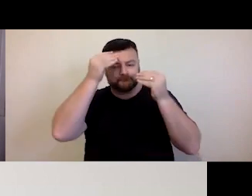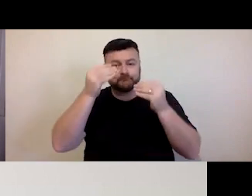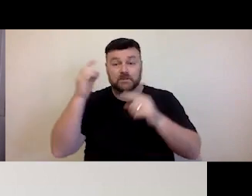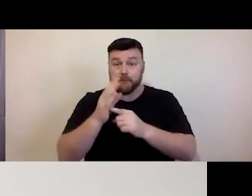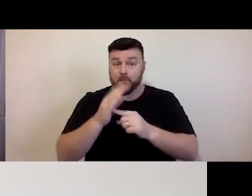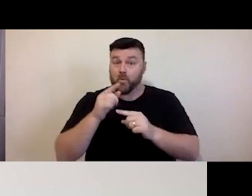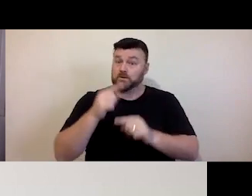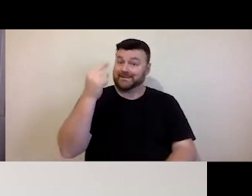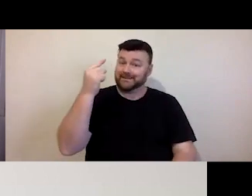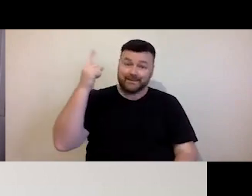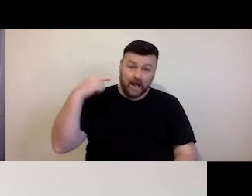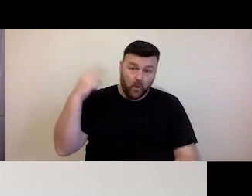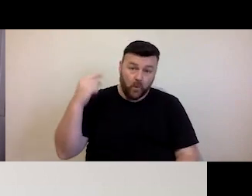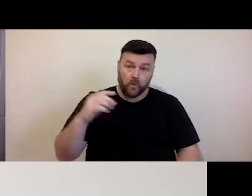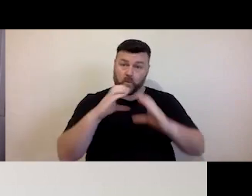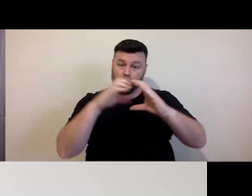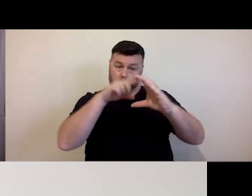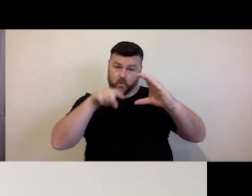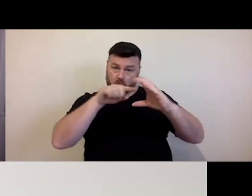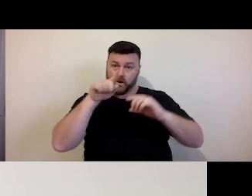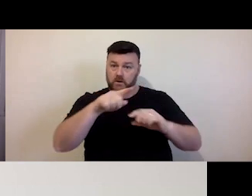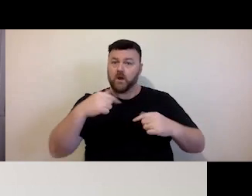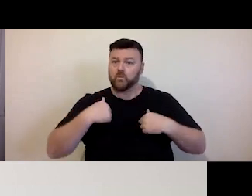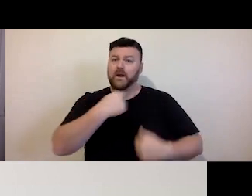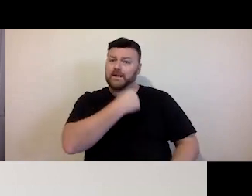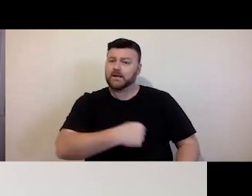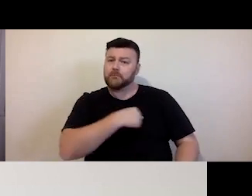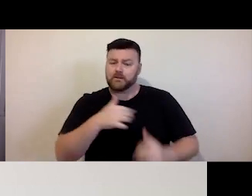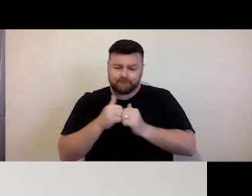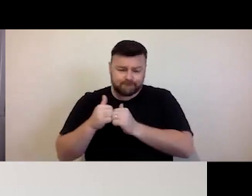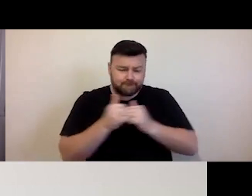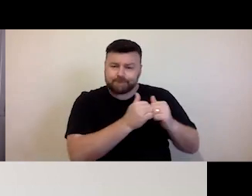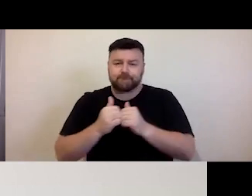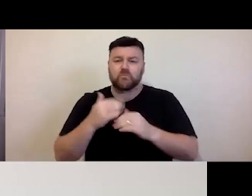space that we are committed to work together. And there is power in